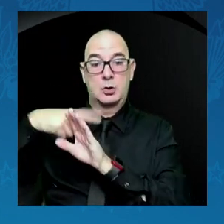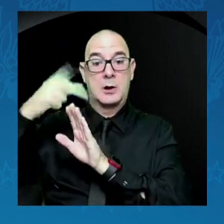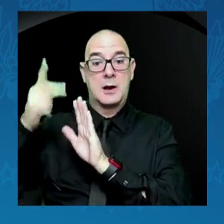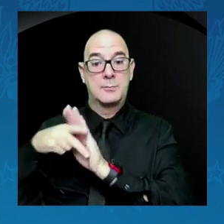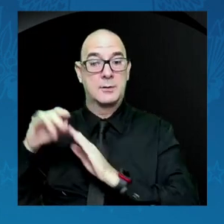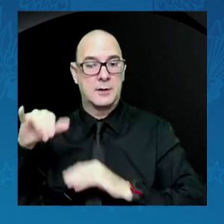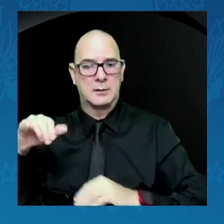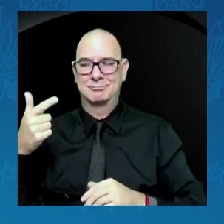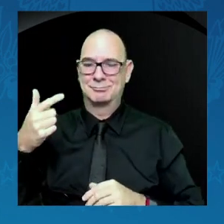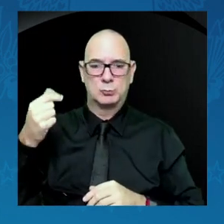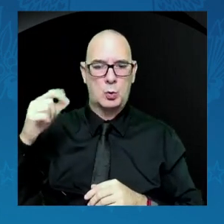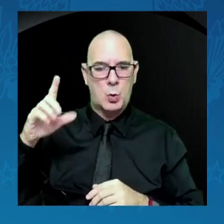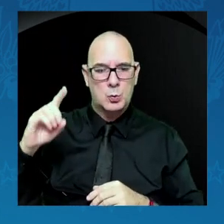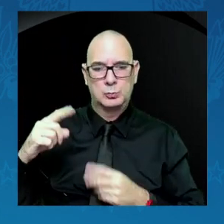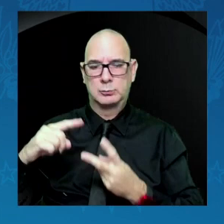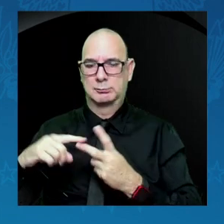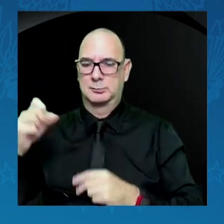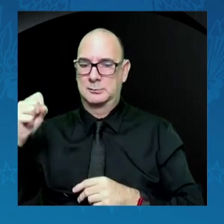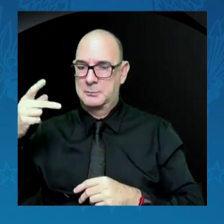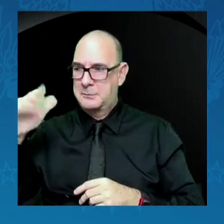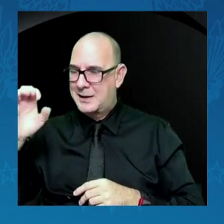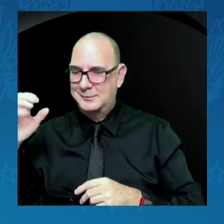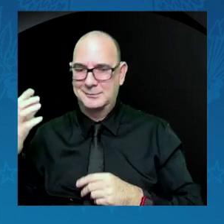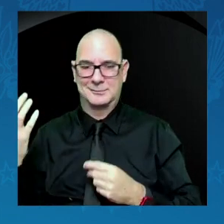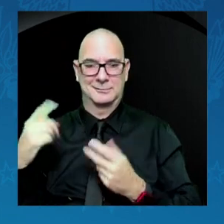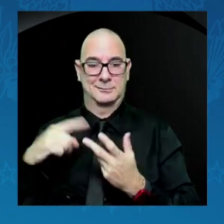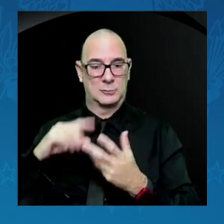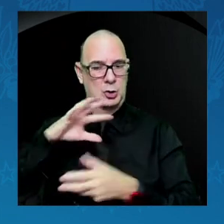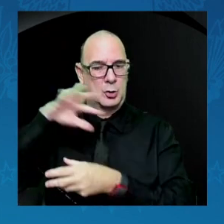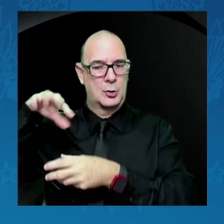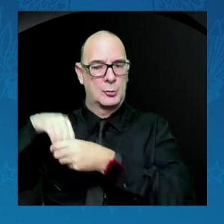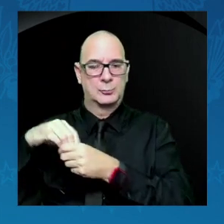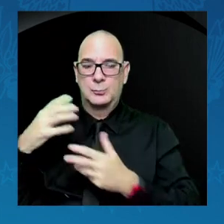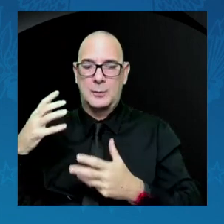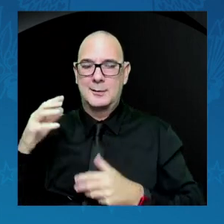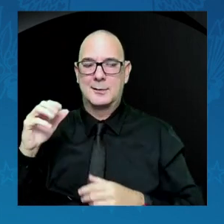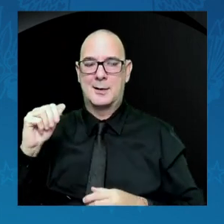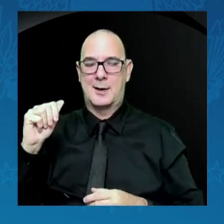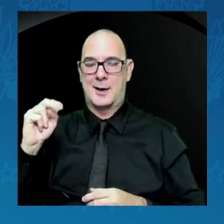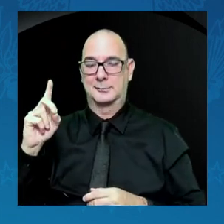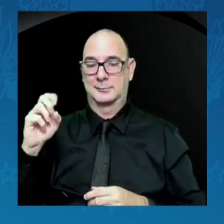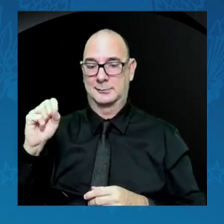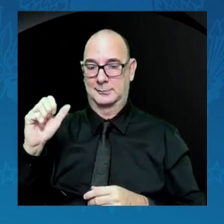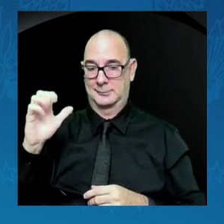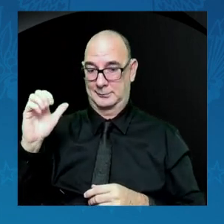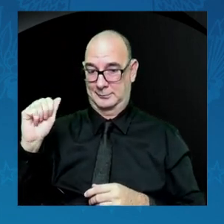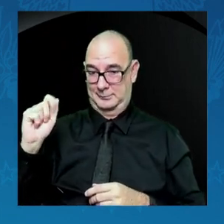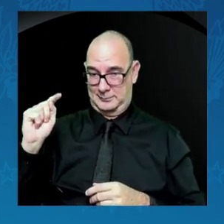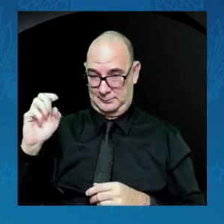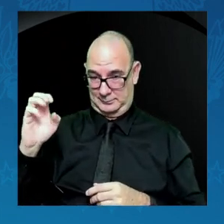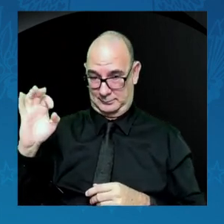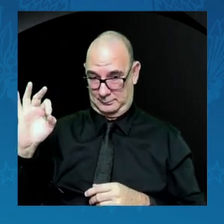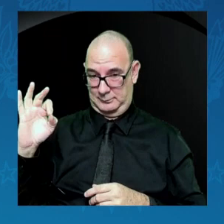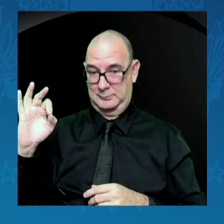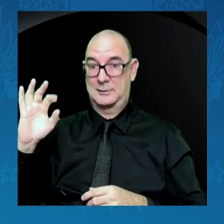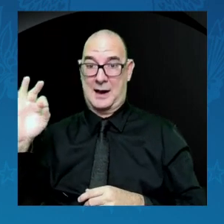including Landsat nine and many of the other important instruments that you use to gather the data